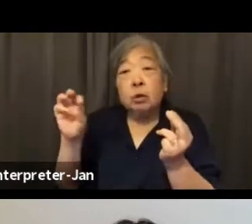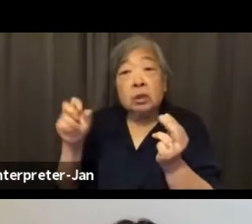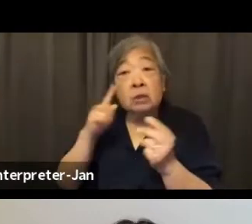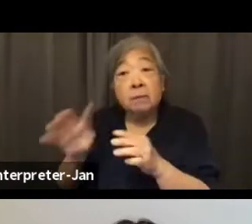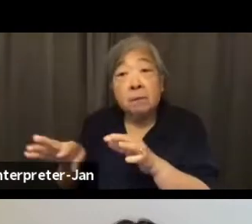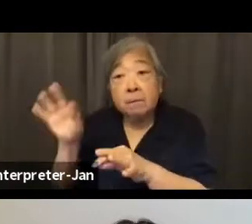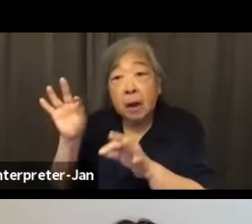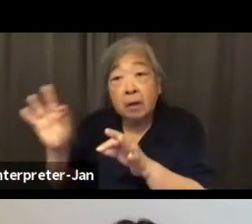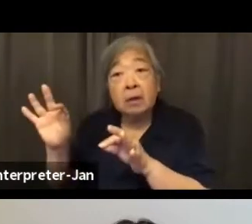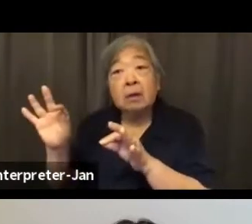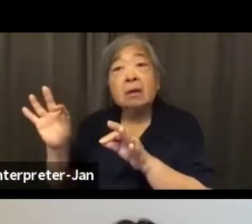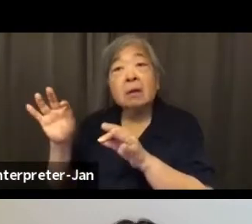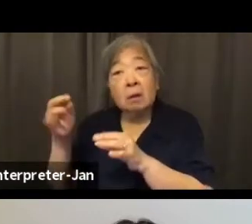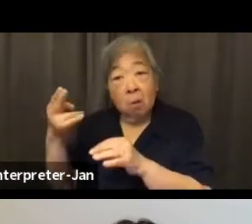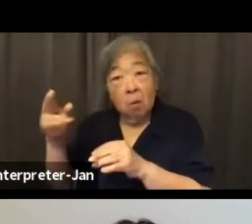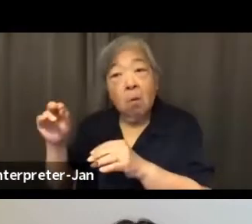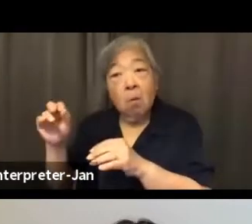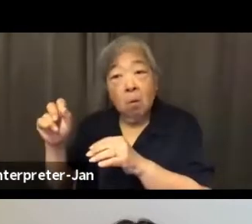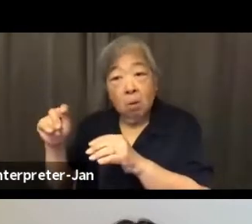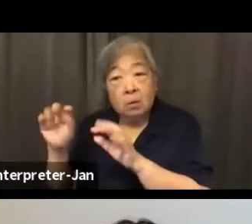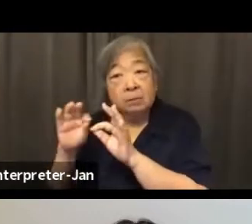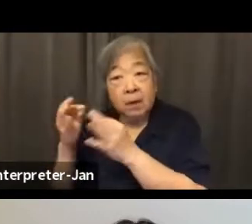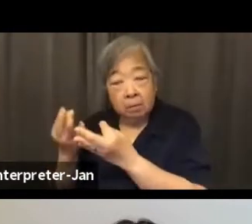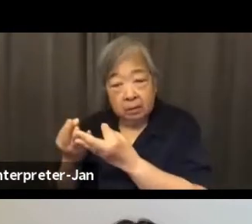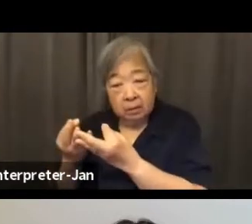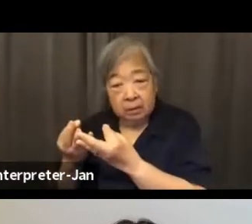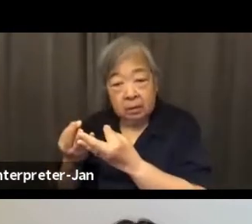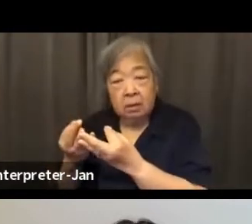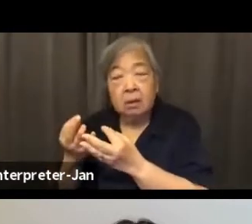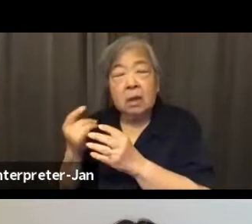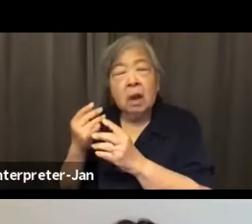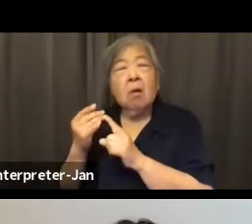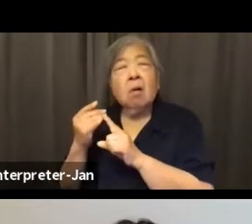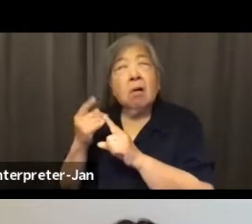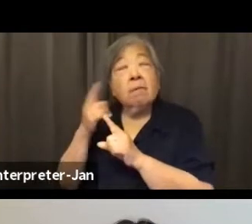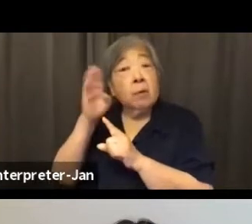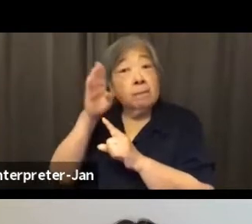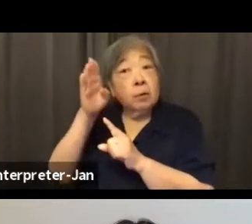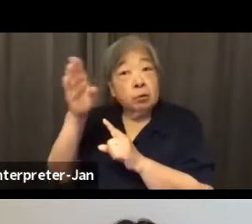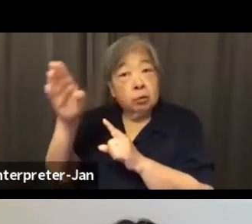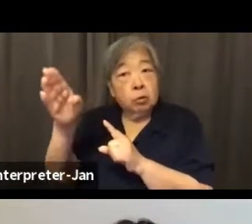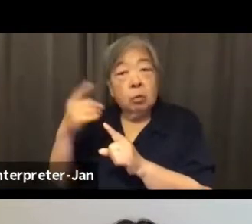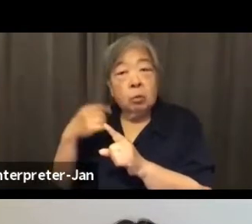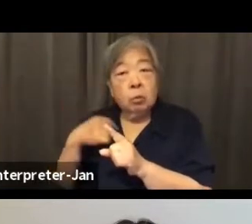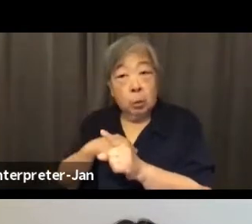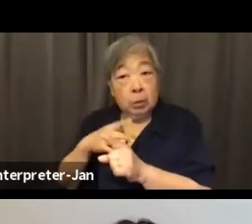And so with this in mind, in the future we would like to do this again because things